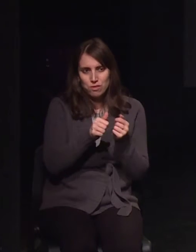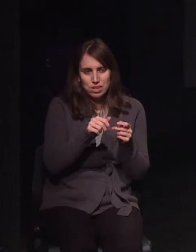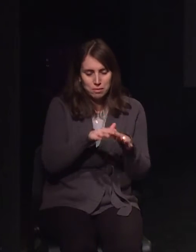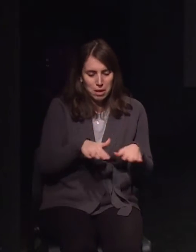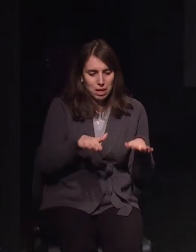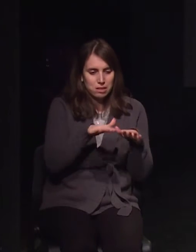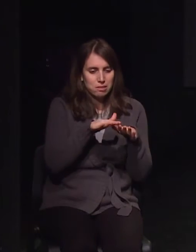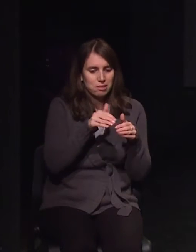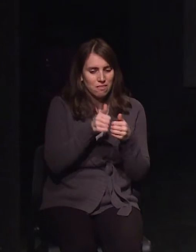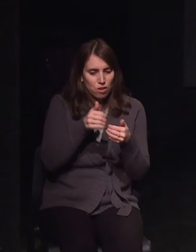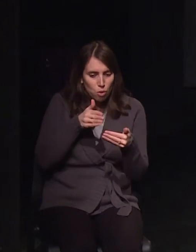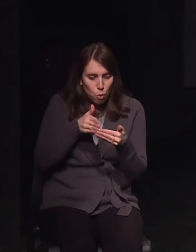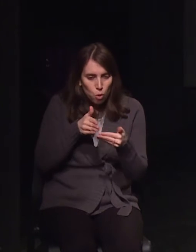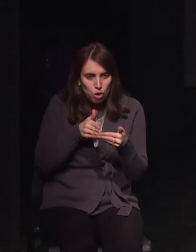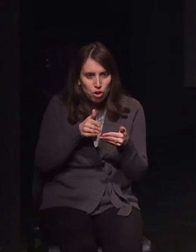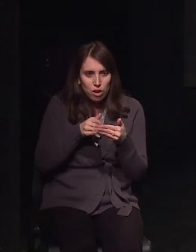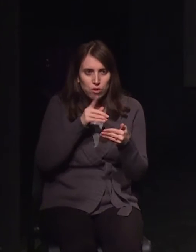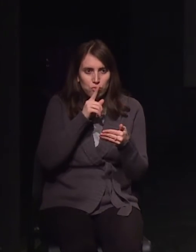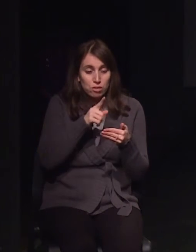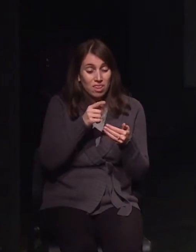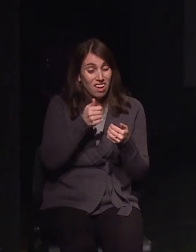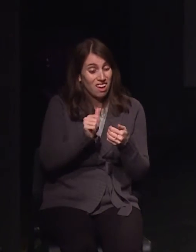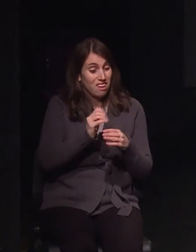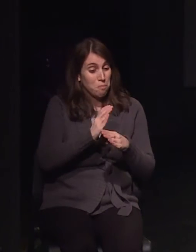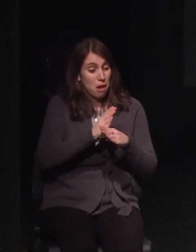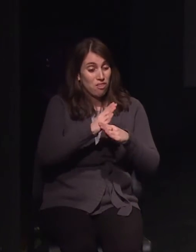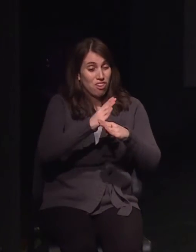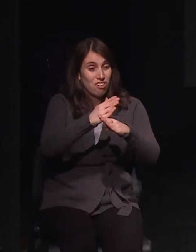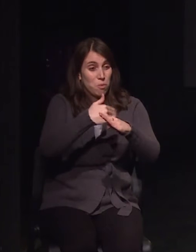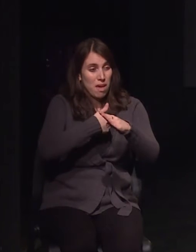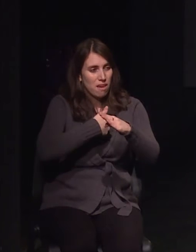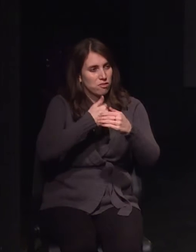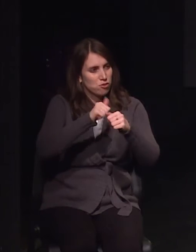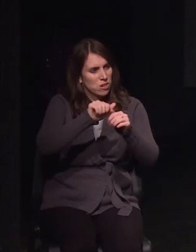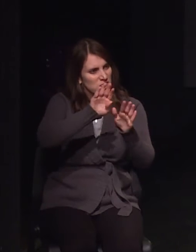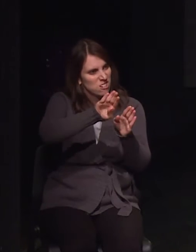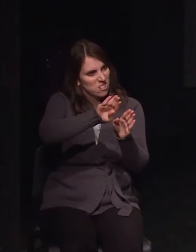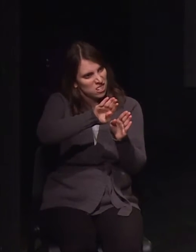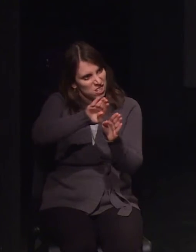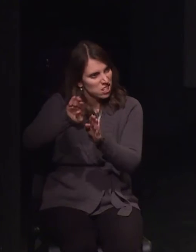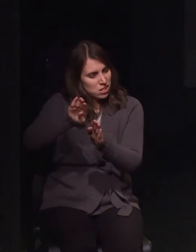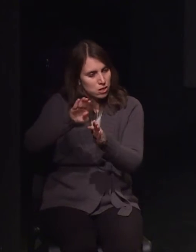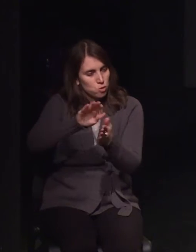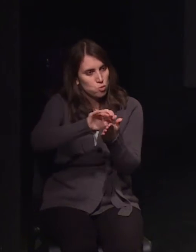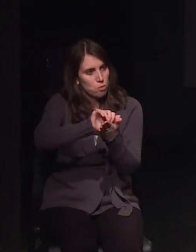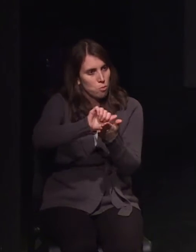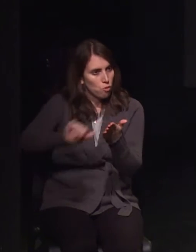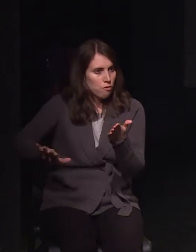every imaginable barrier is really my personal credo and I imagine we all share it.